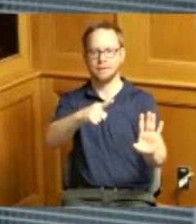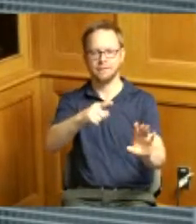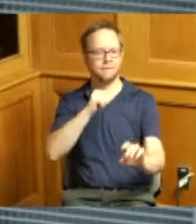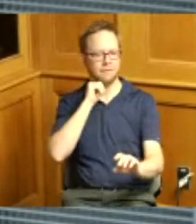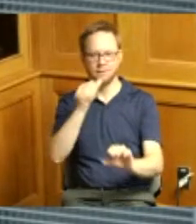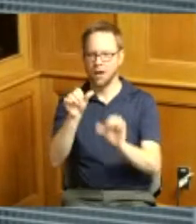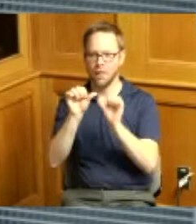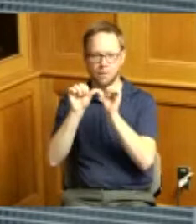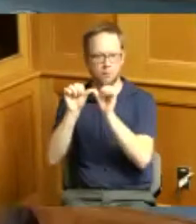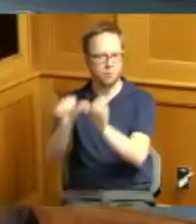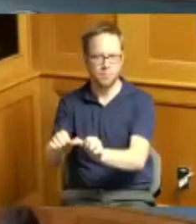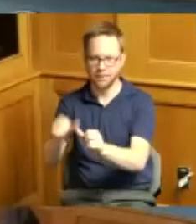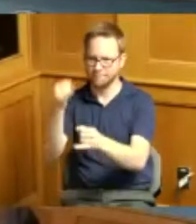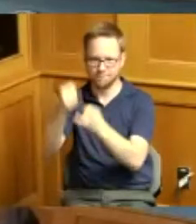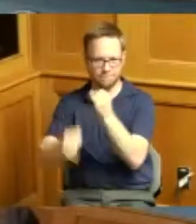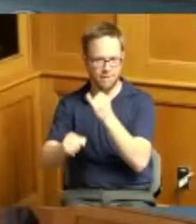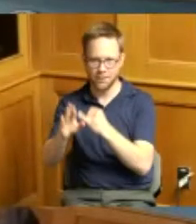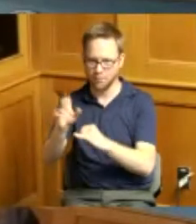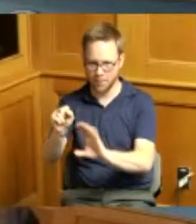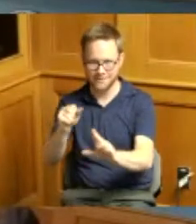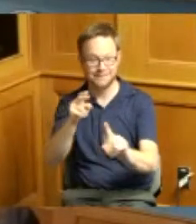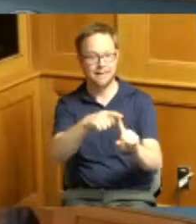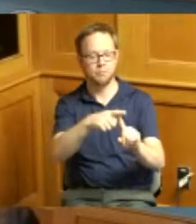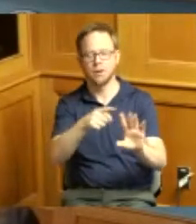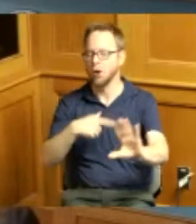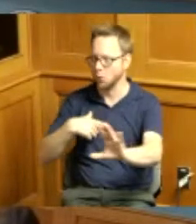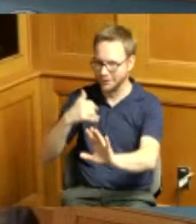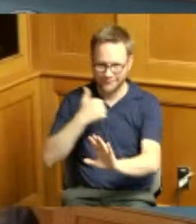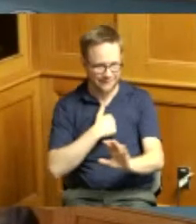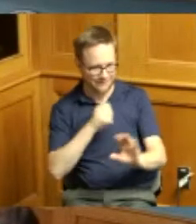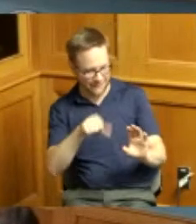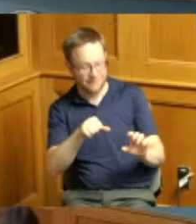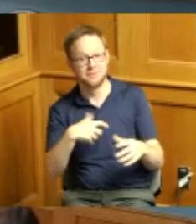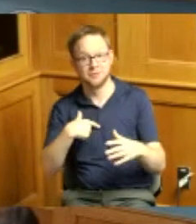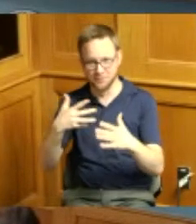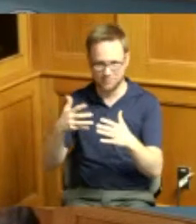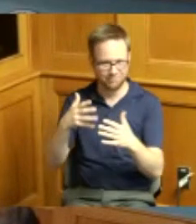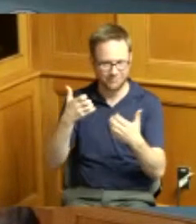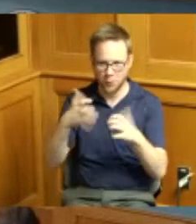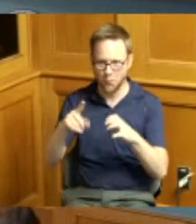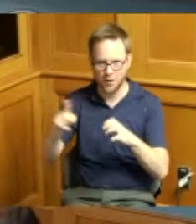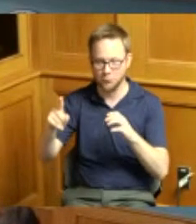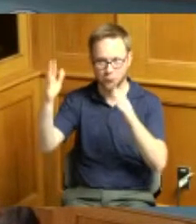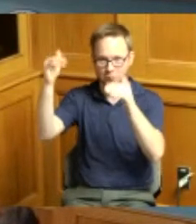yes yes that's trying to manage expectations right yeah thank you I'm about to say what the